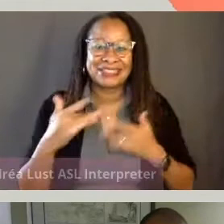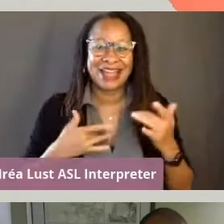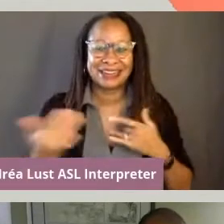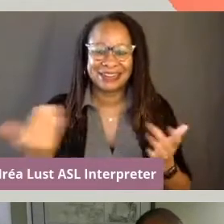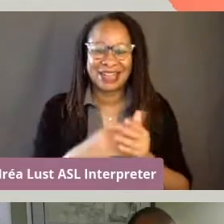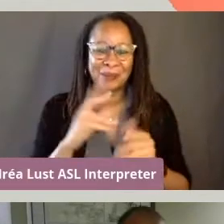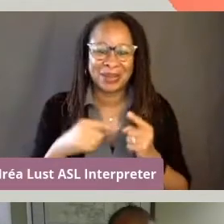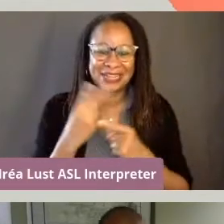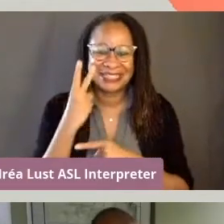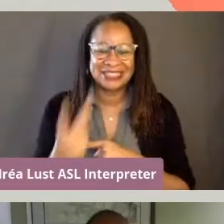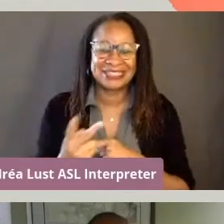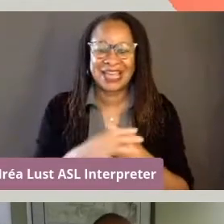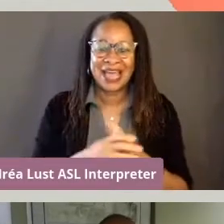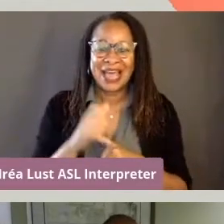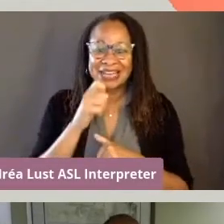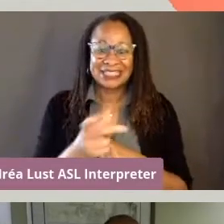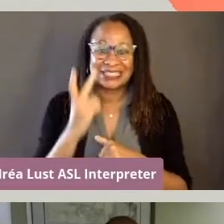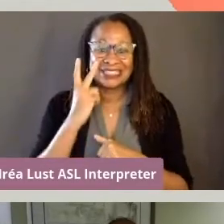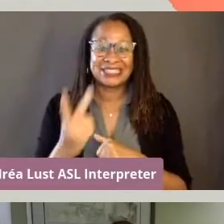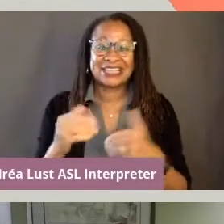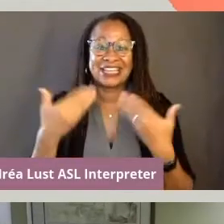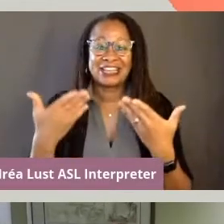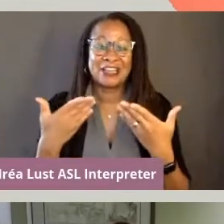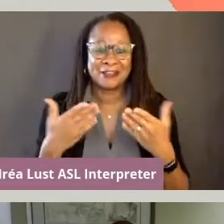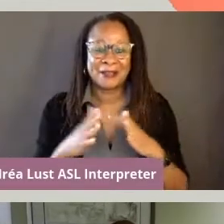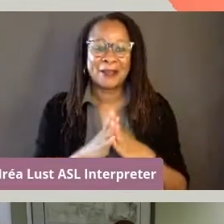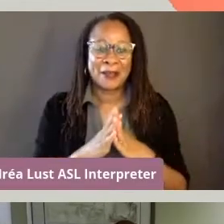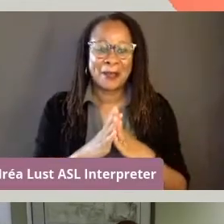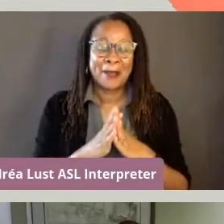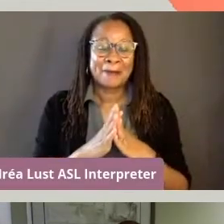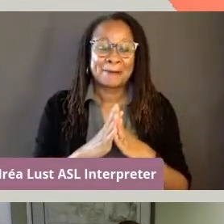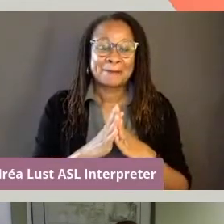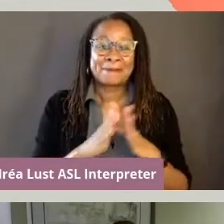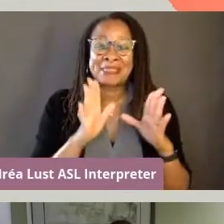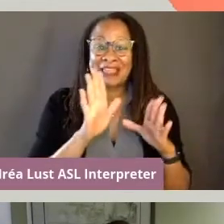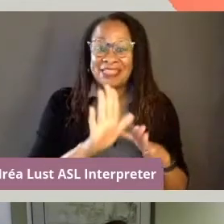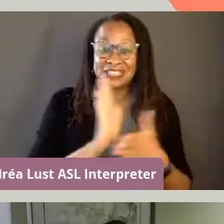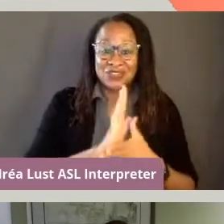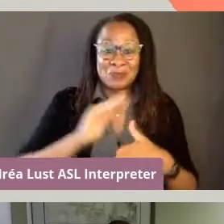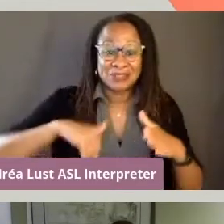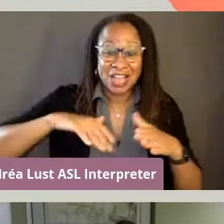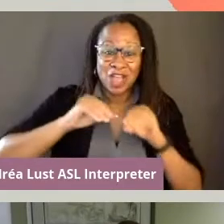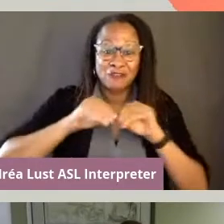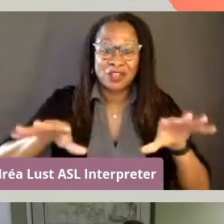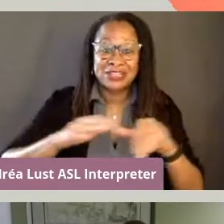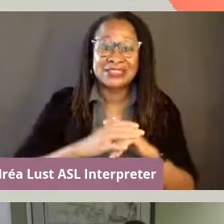I didn't get a chance to beforehand give the caveat that, yes, not only is this film not out yet but it's still temp. So it's temp music.